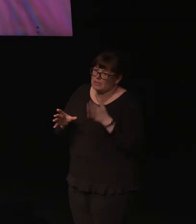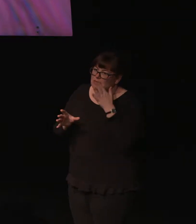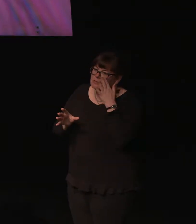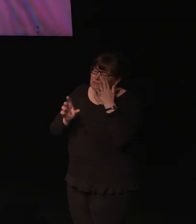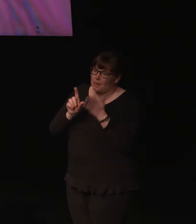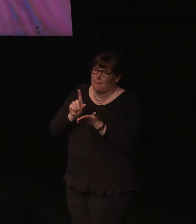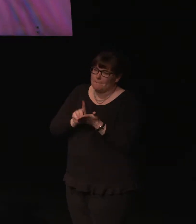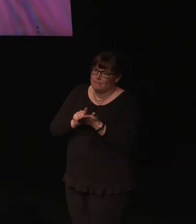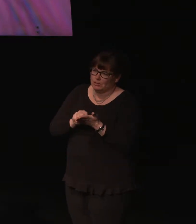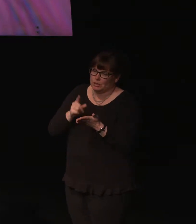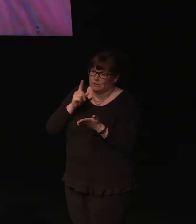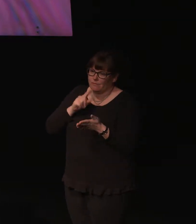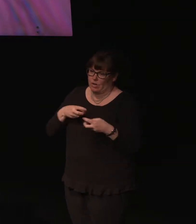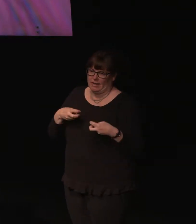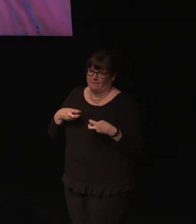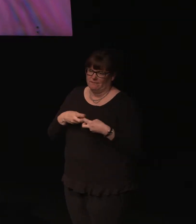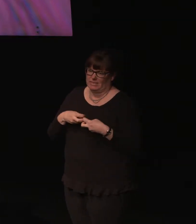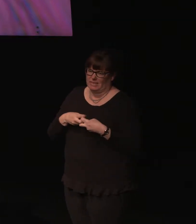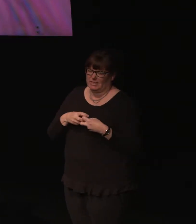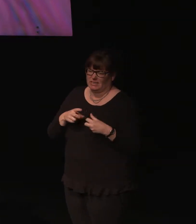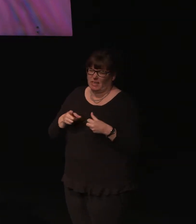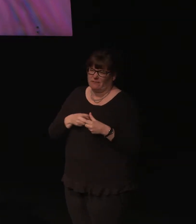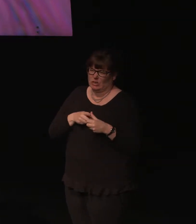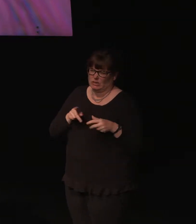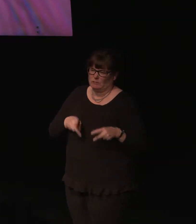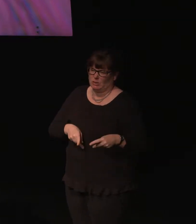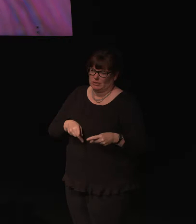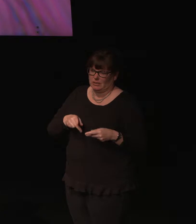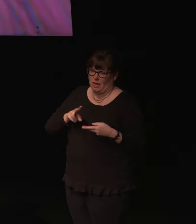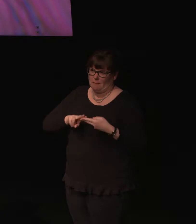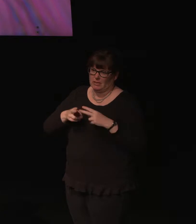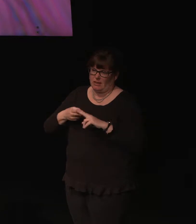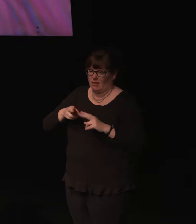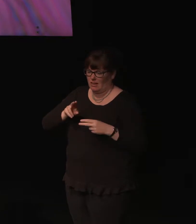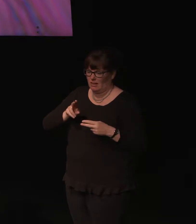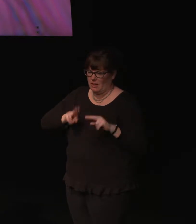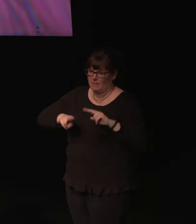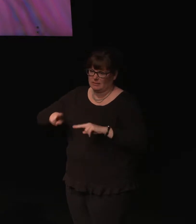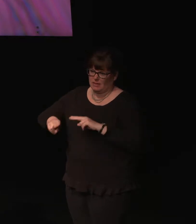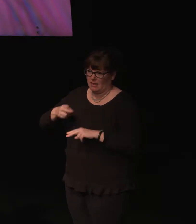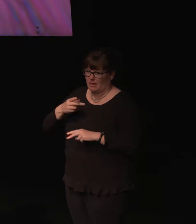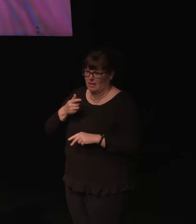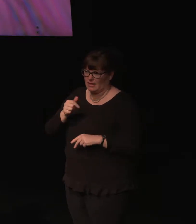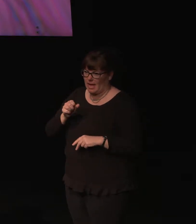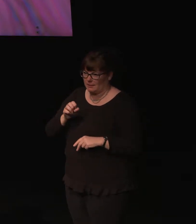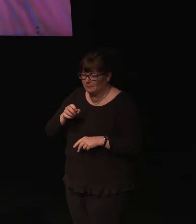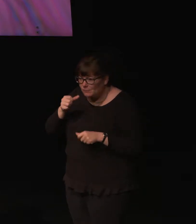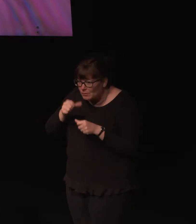which was our first person puzzle game we were working on. That was GamePro Labs, if any of you remember GamePro magazine.